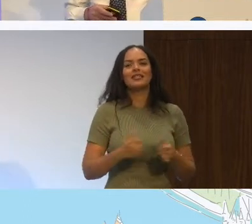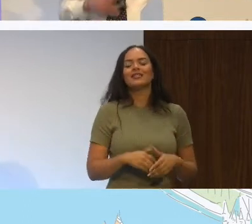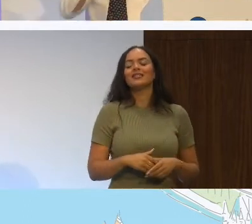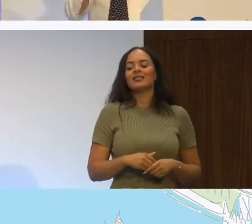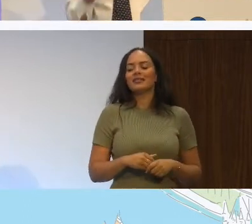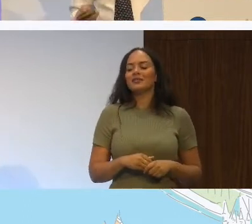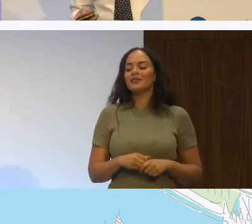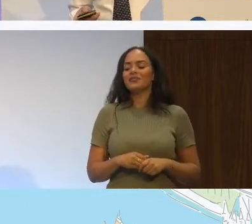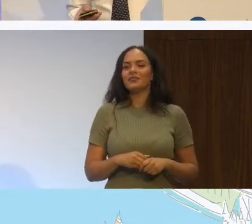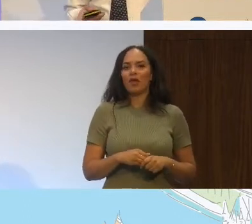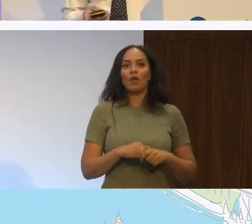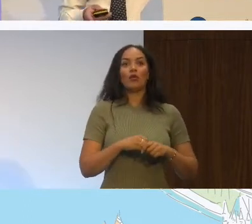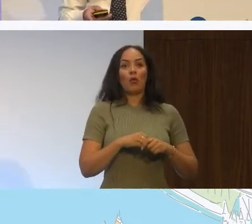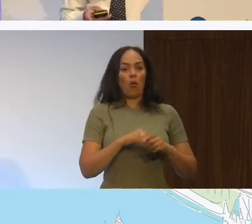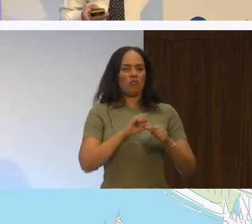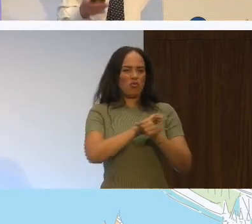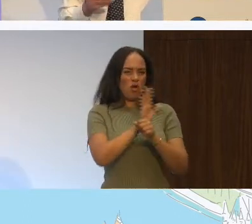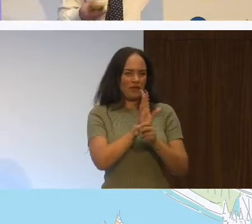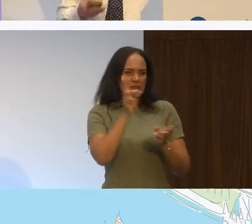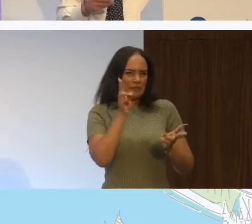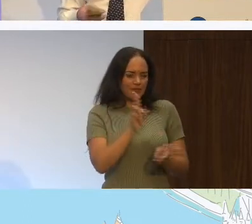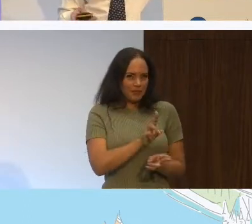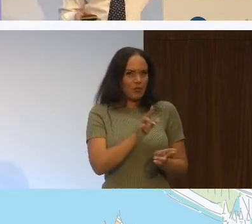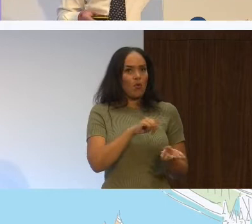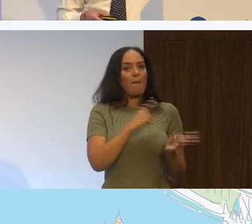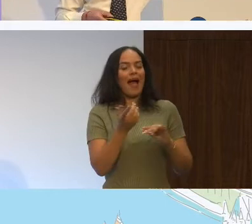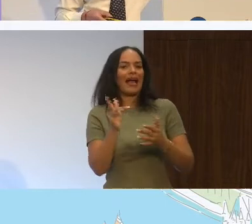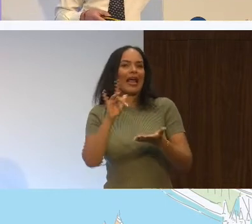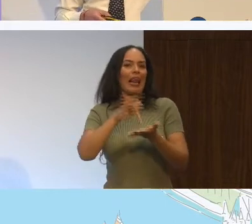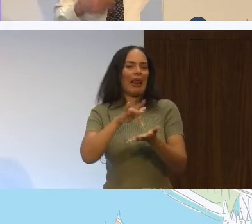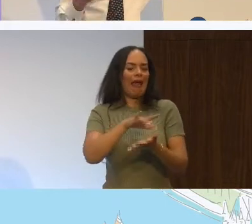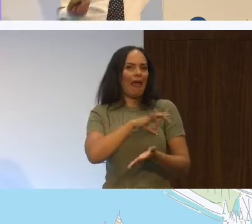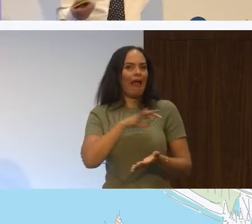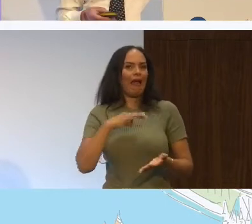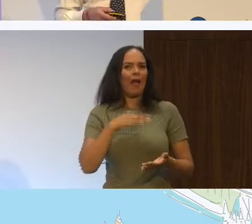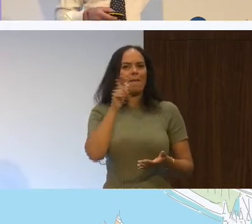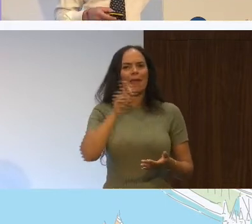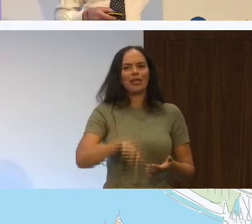when we restarted it, lots of patients were disappointed after the first set of injections